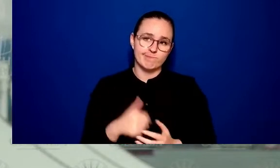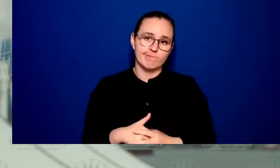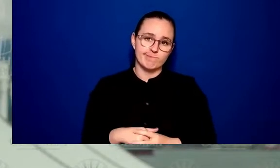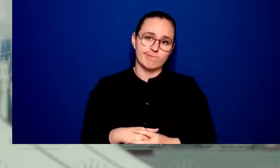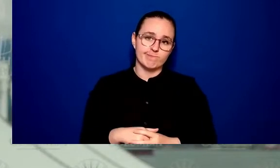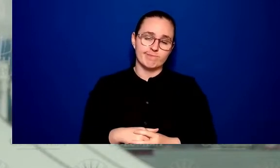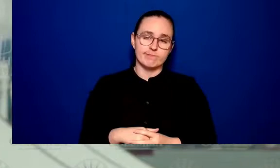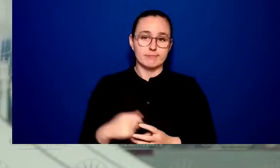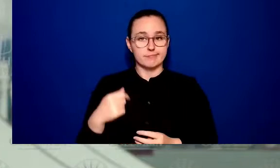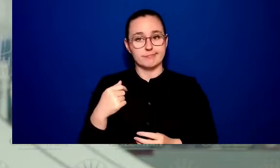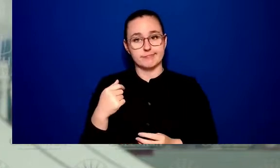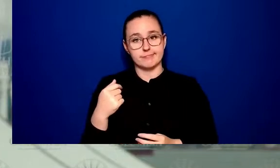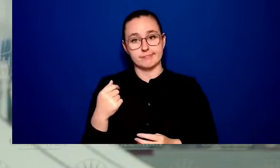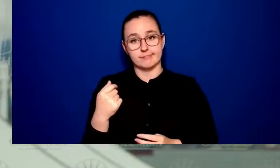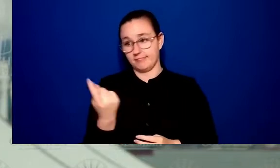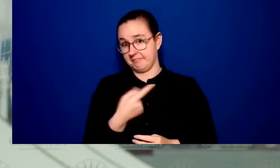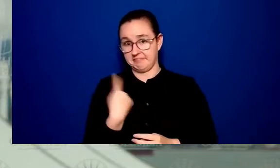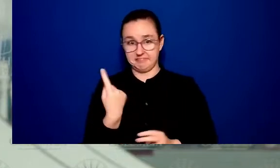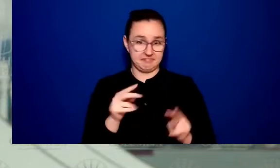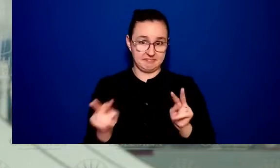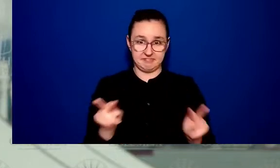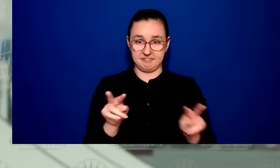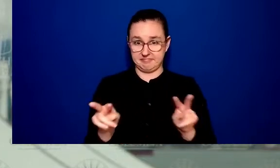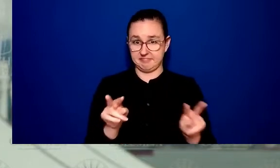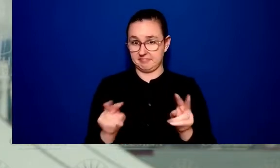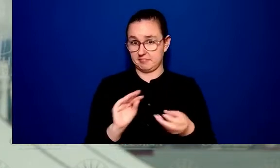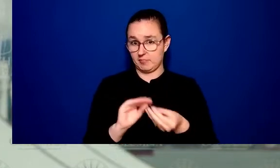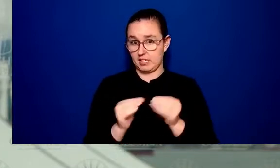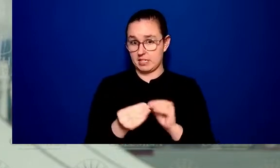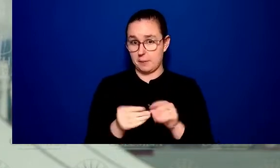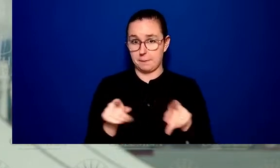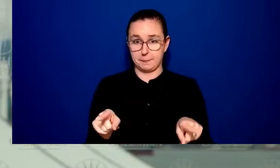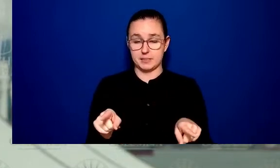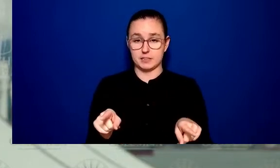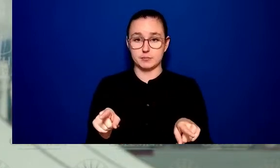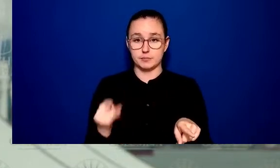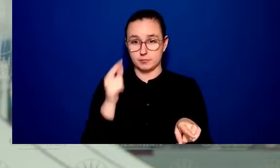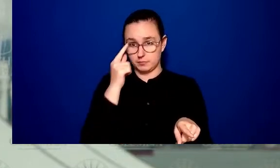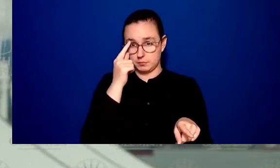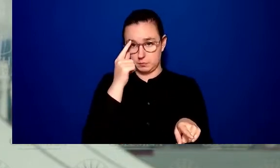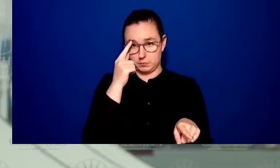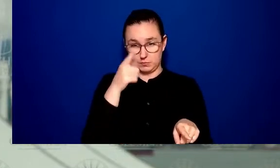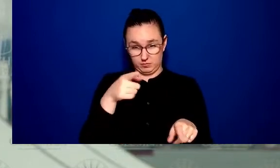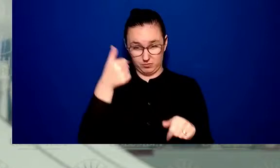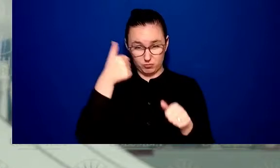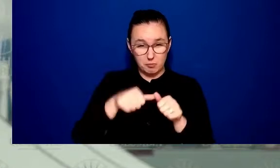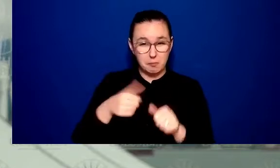tells us is that we've seen from the time when Dr Henry put